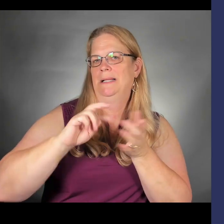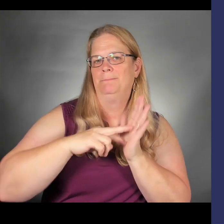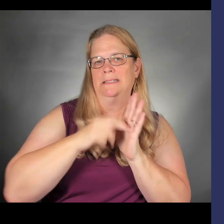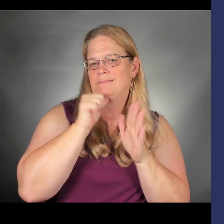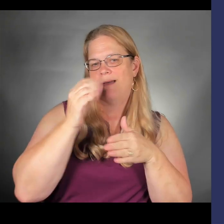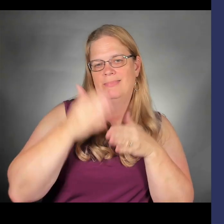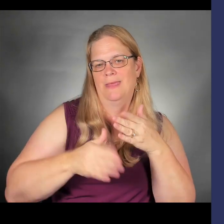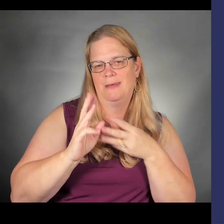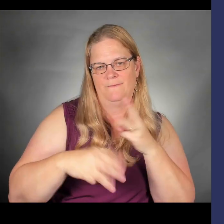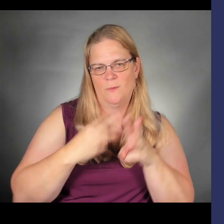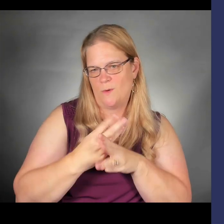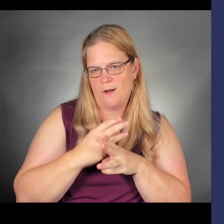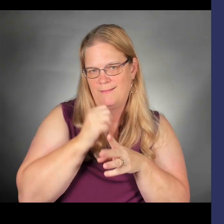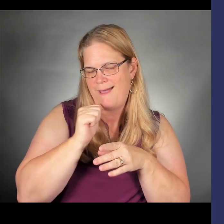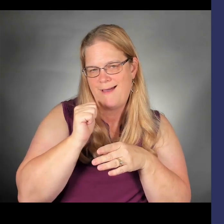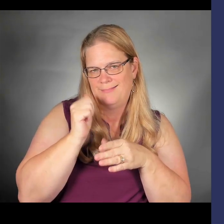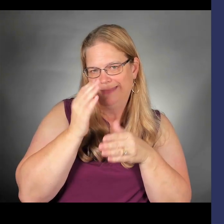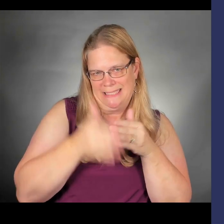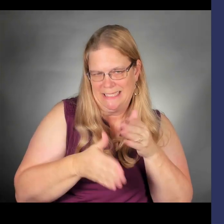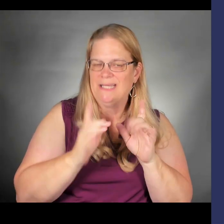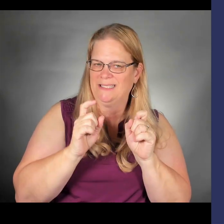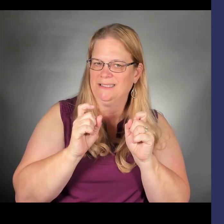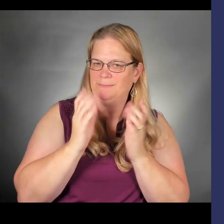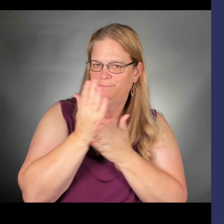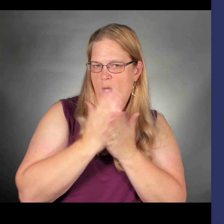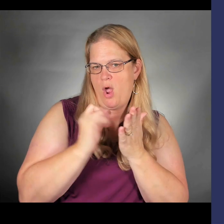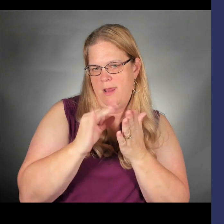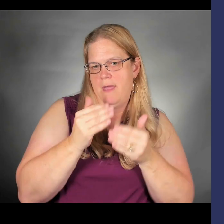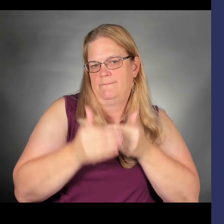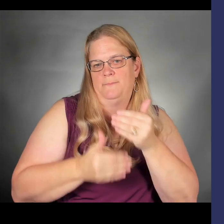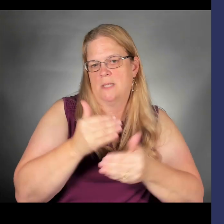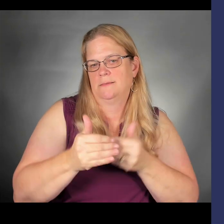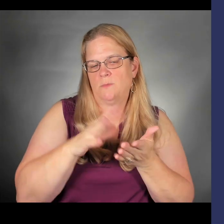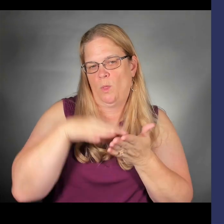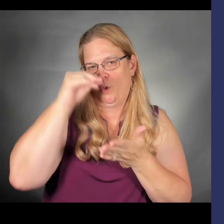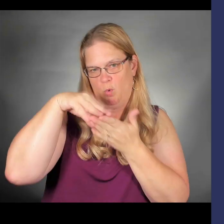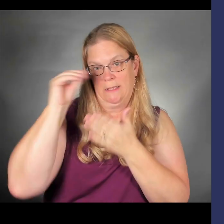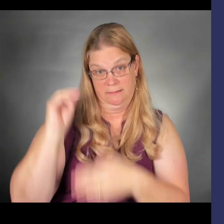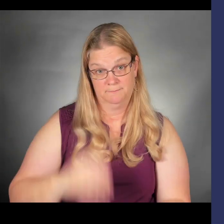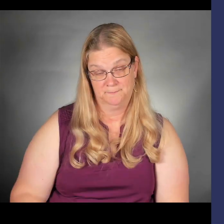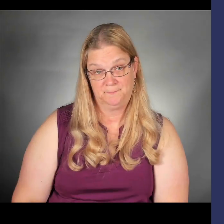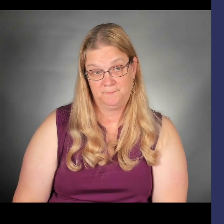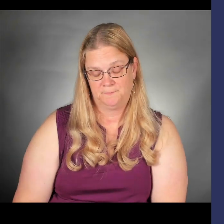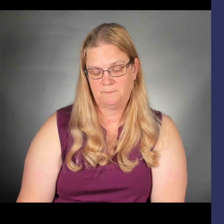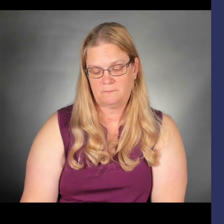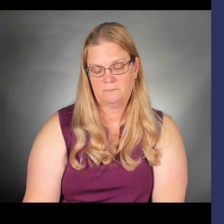Knowing that discipline is not the end of the world. It isn't the end--that's part of a process of learning.